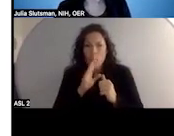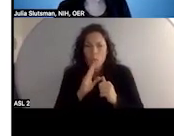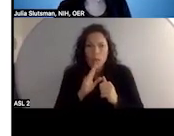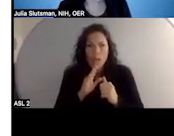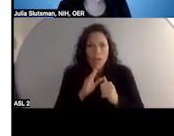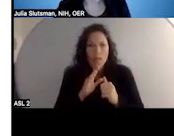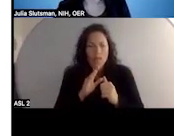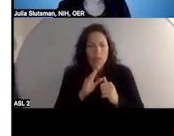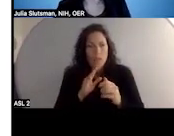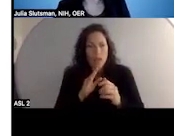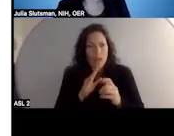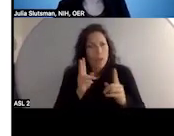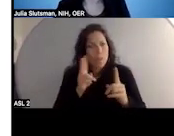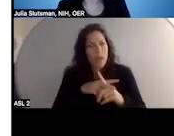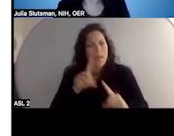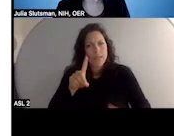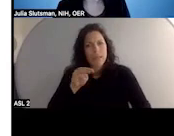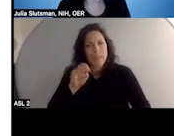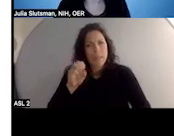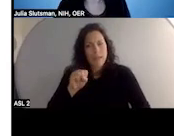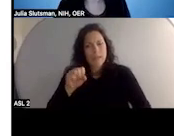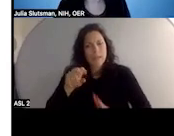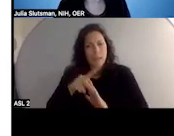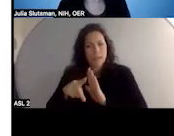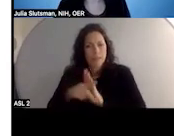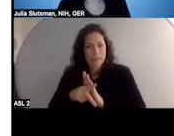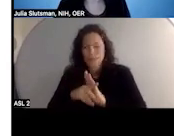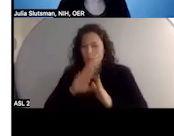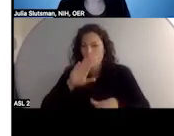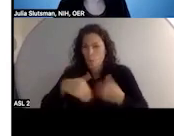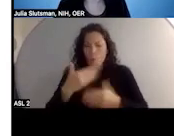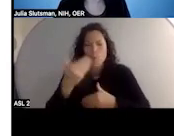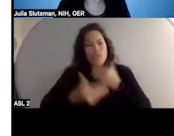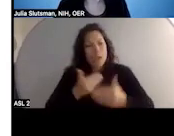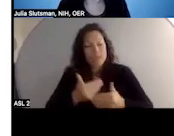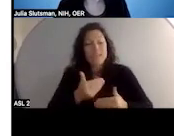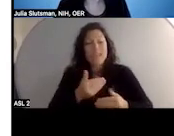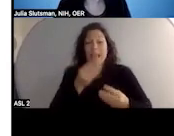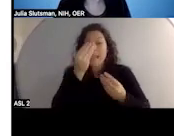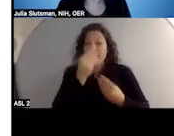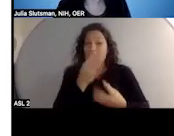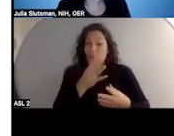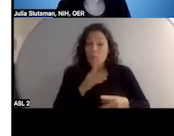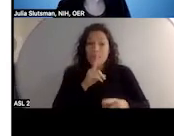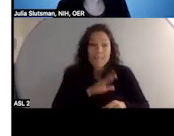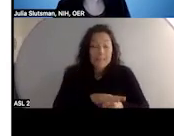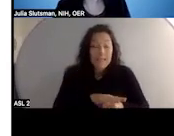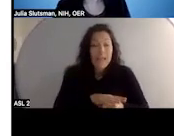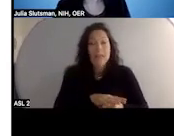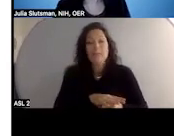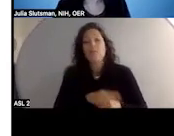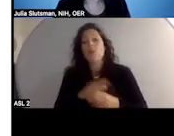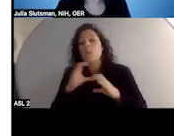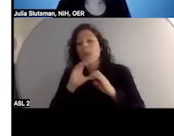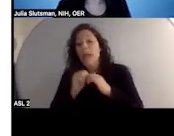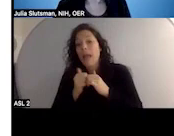across all stages of the research process, so this includes during informed consent and communicating how data generated from the research